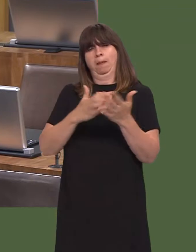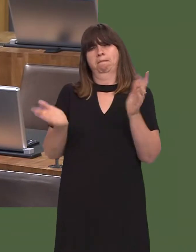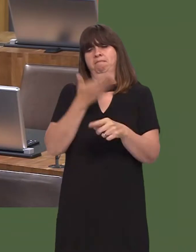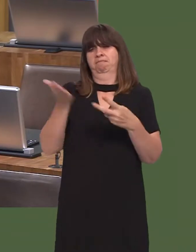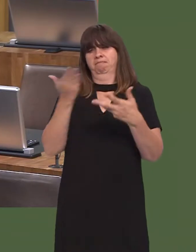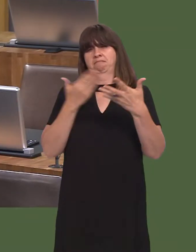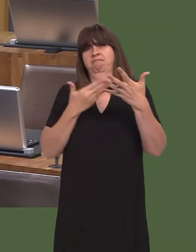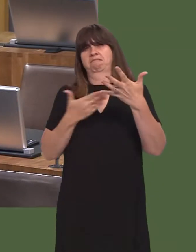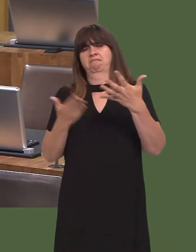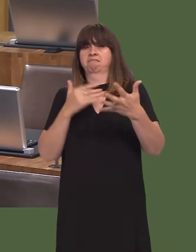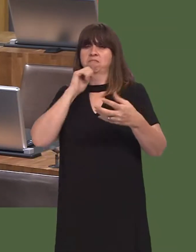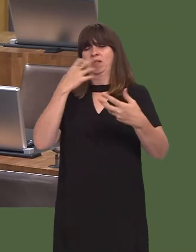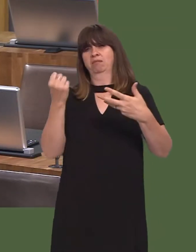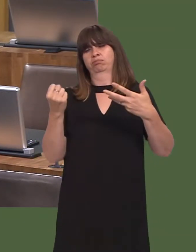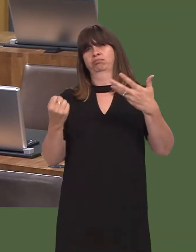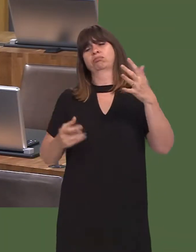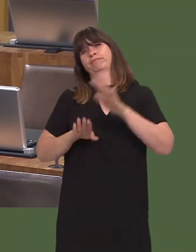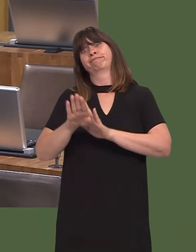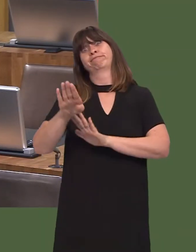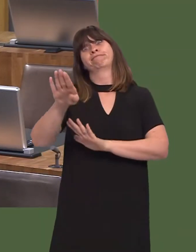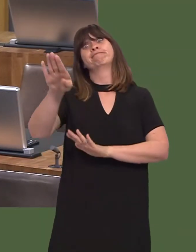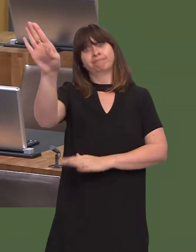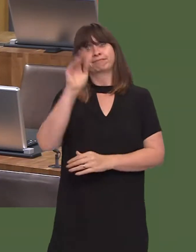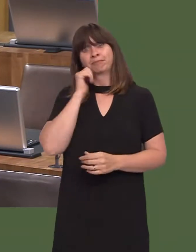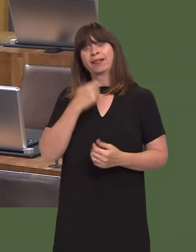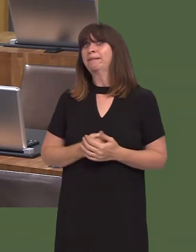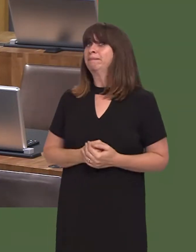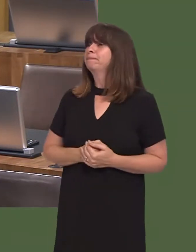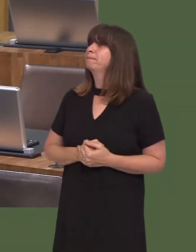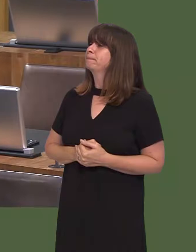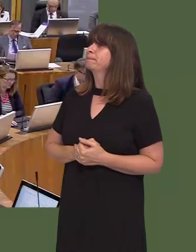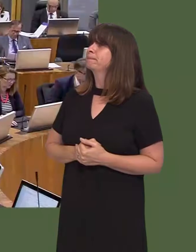that they have been set and, of course, to continue with the good progress thatís been